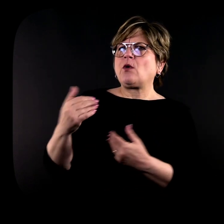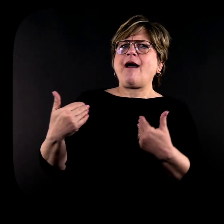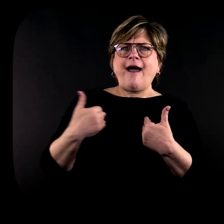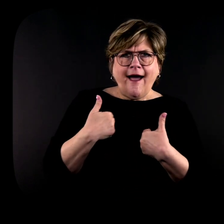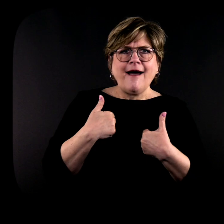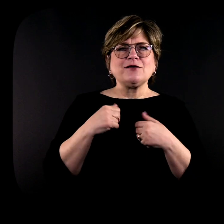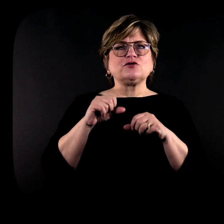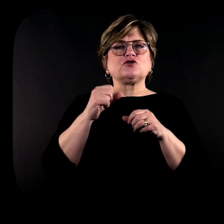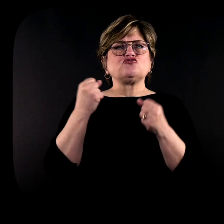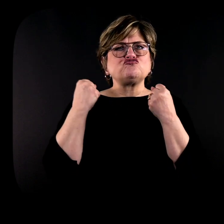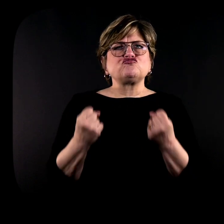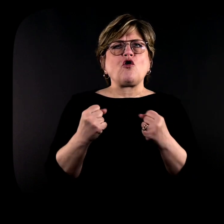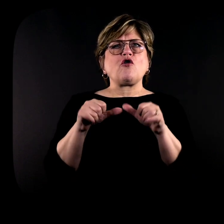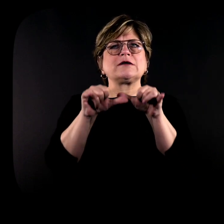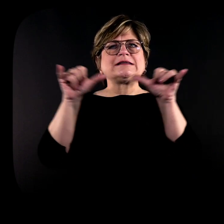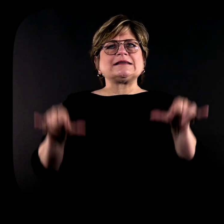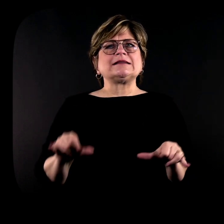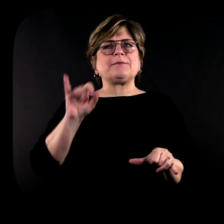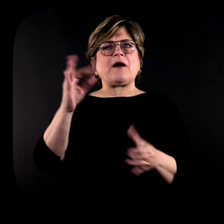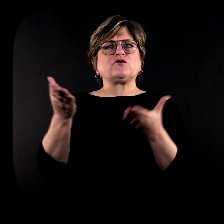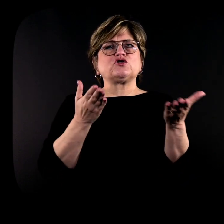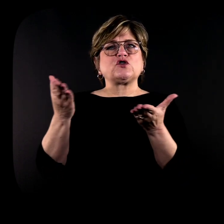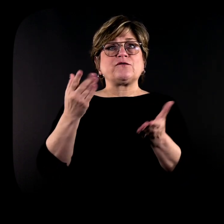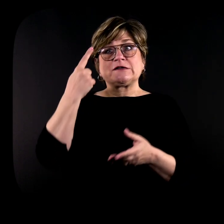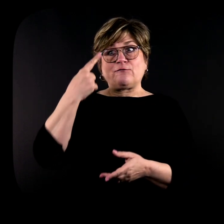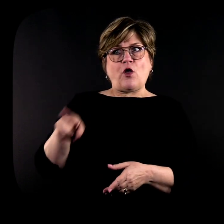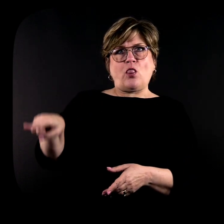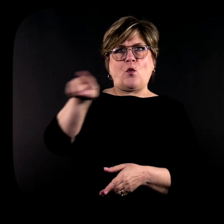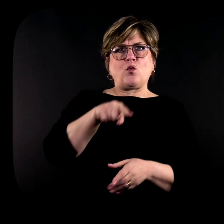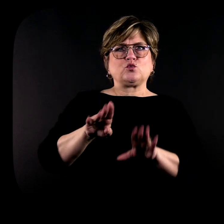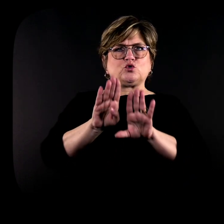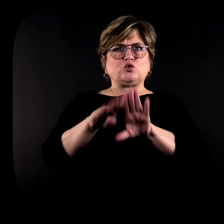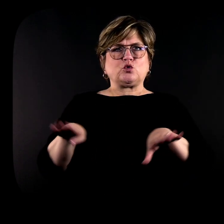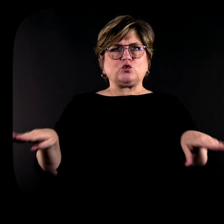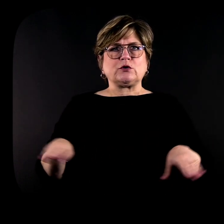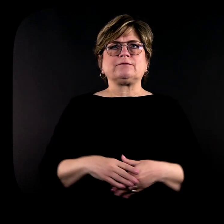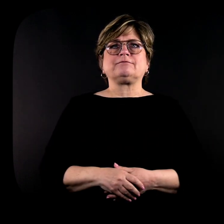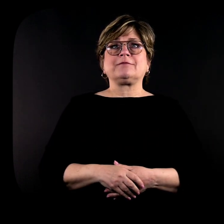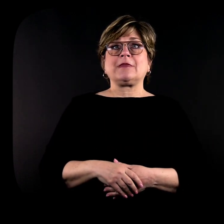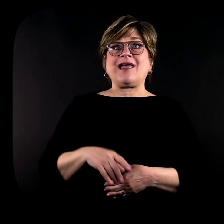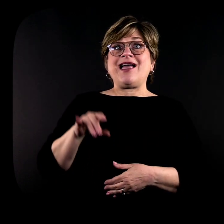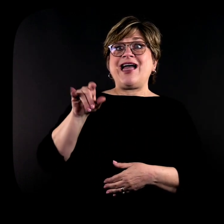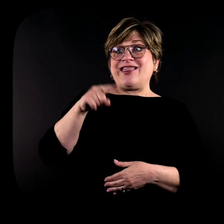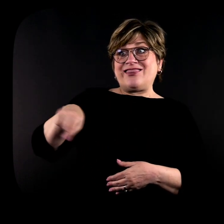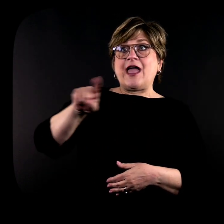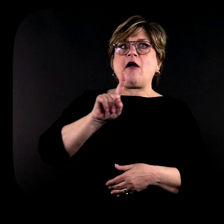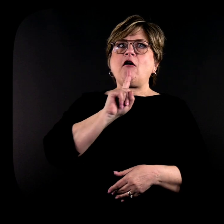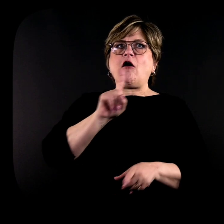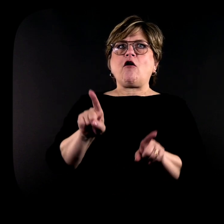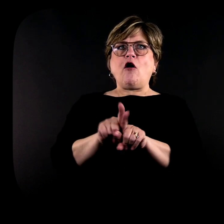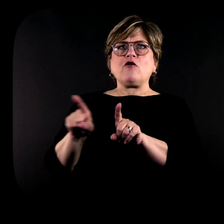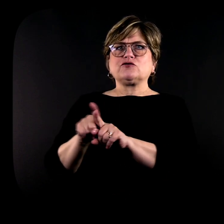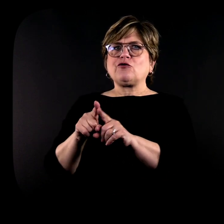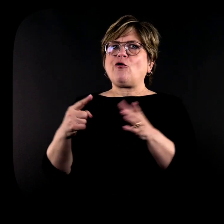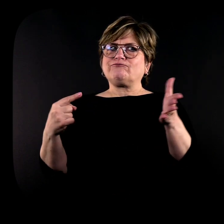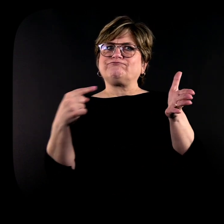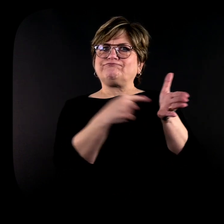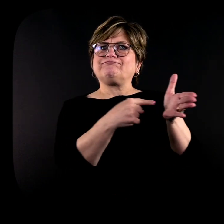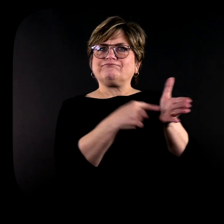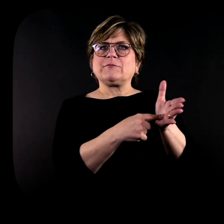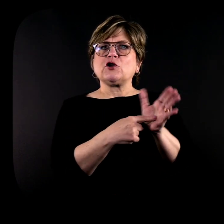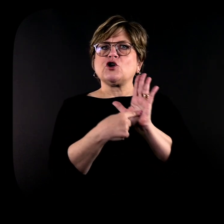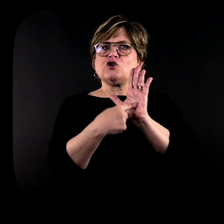has a strong system of services for these children. They also highlighted areas where